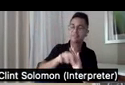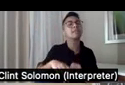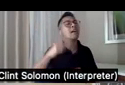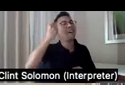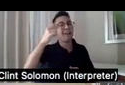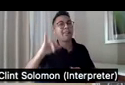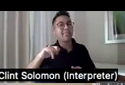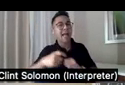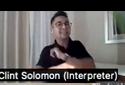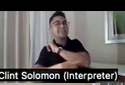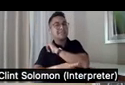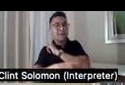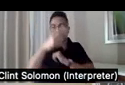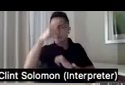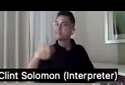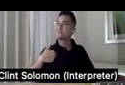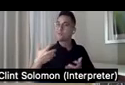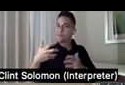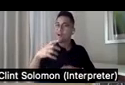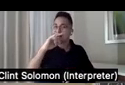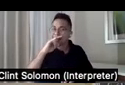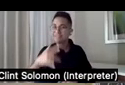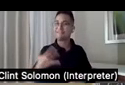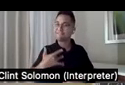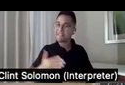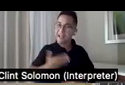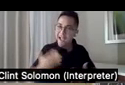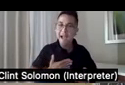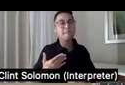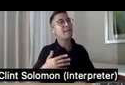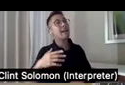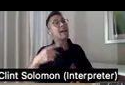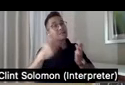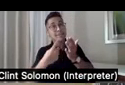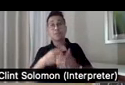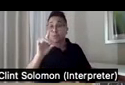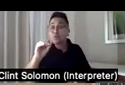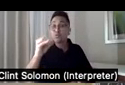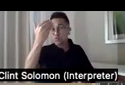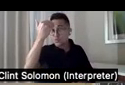the kids to be happy and we do often know their preferences and what they would want to select